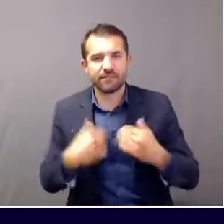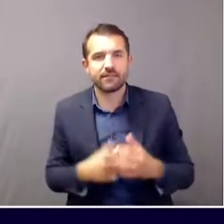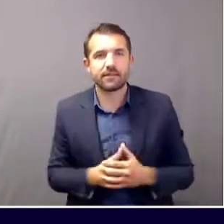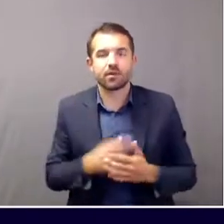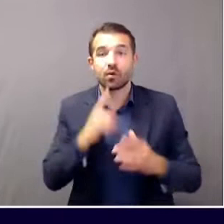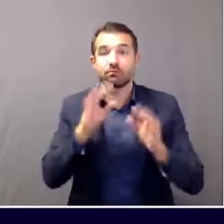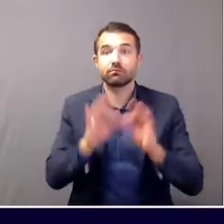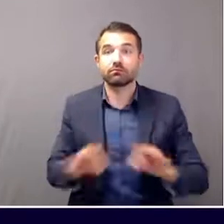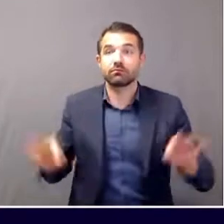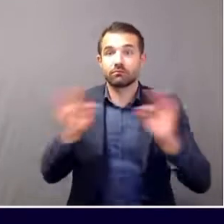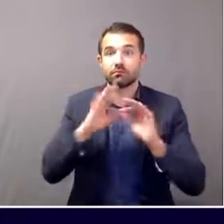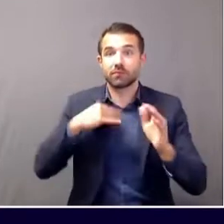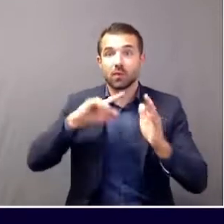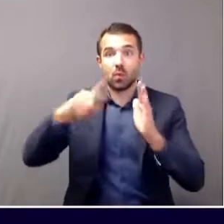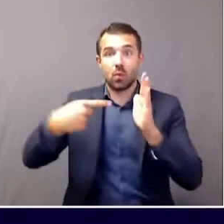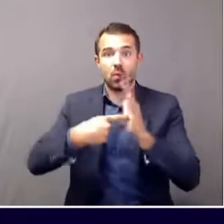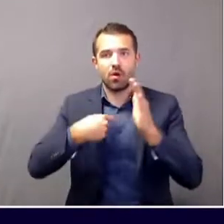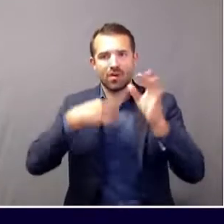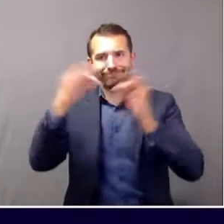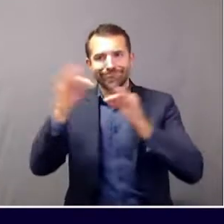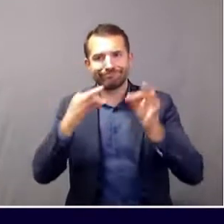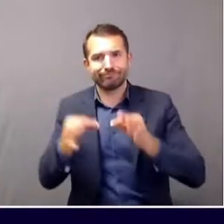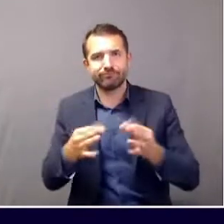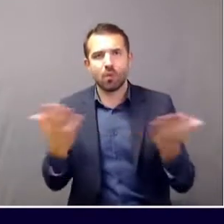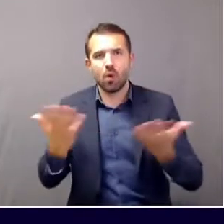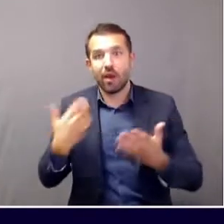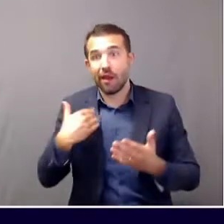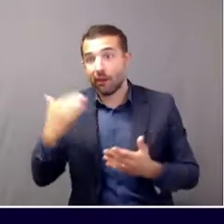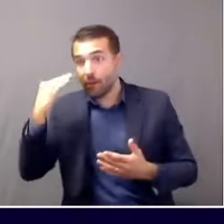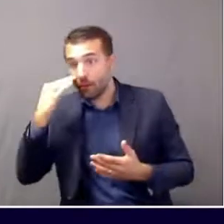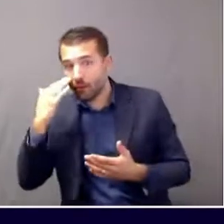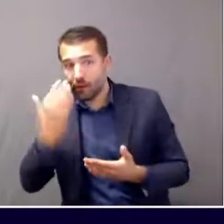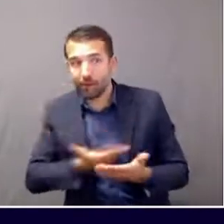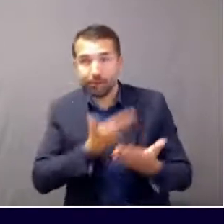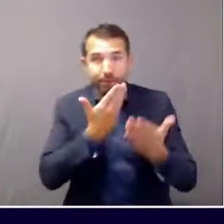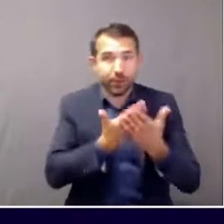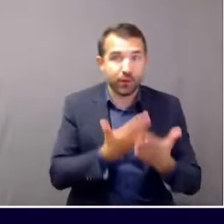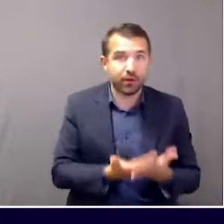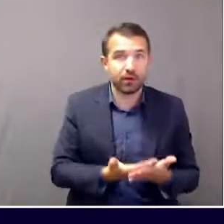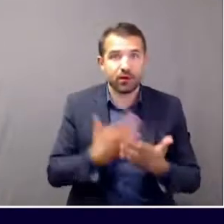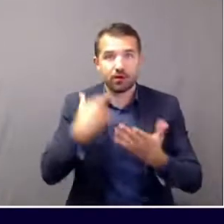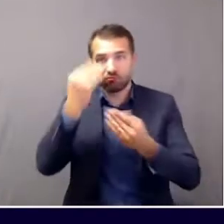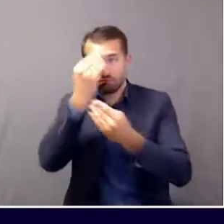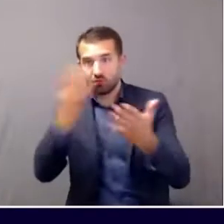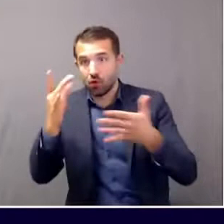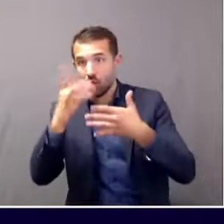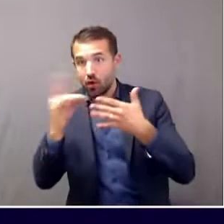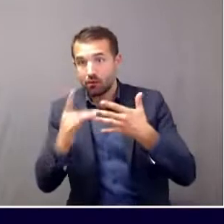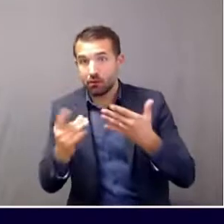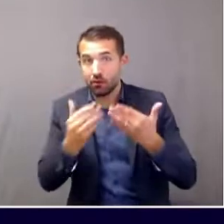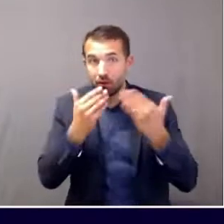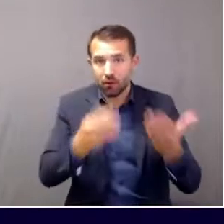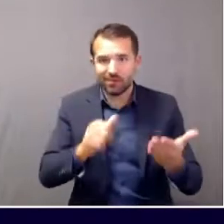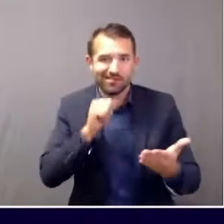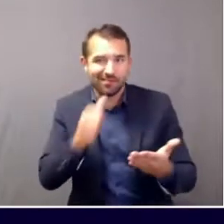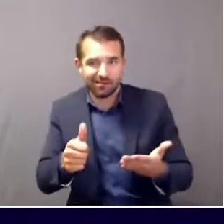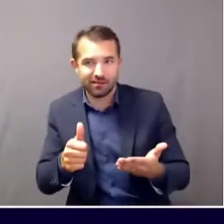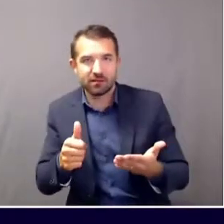make decisions and do the things they want to do in a safe manner